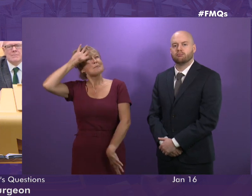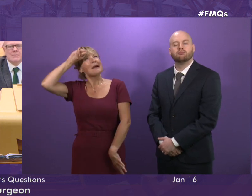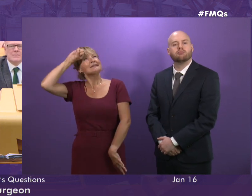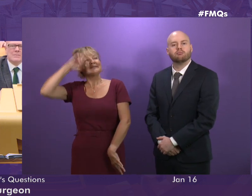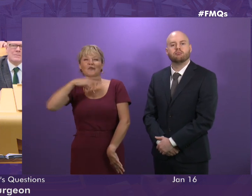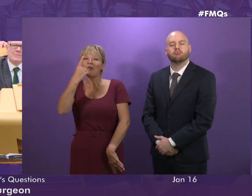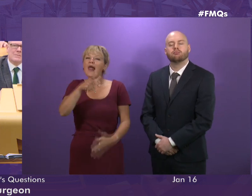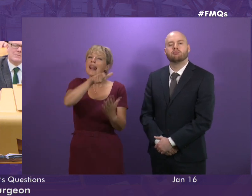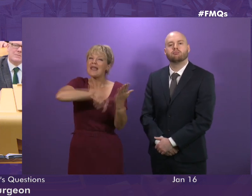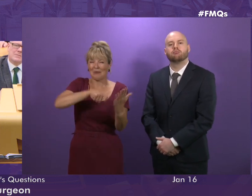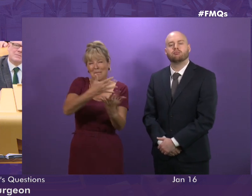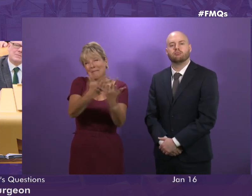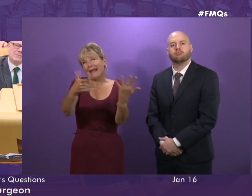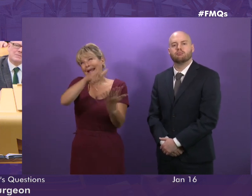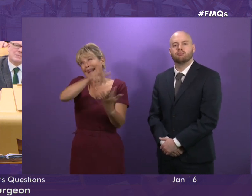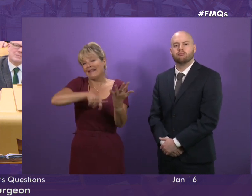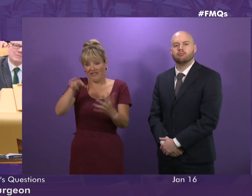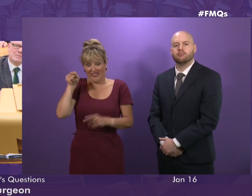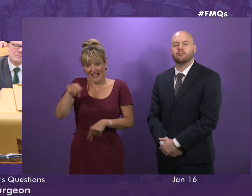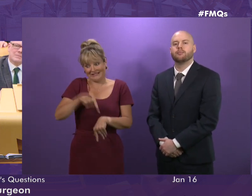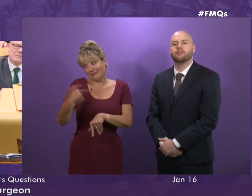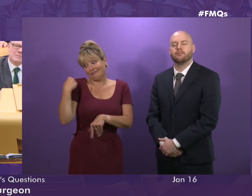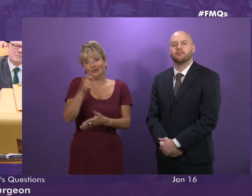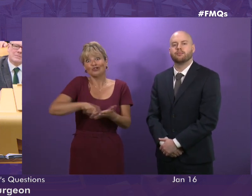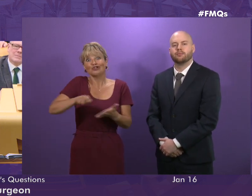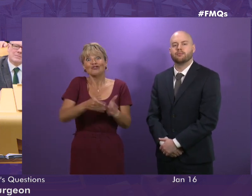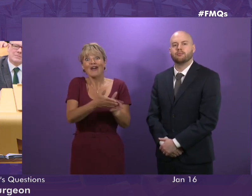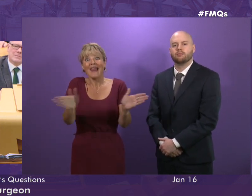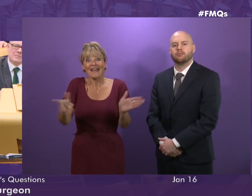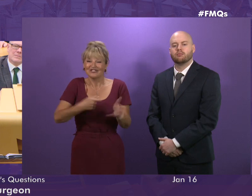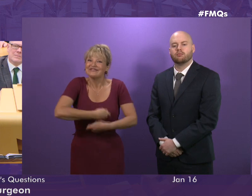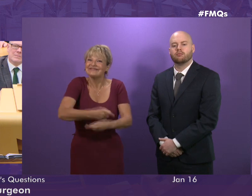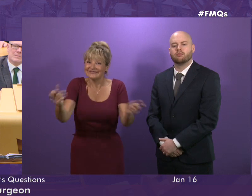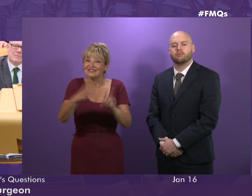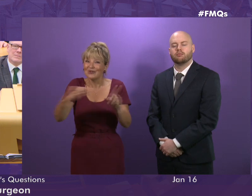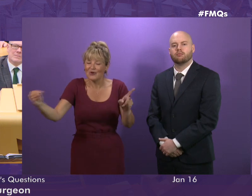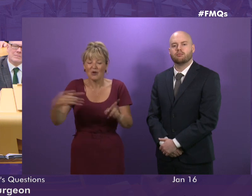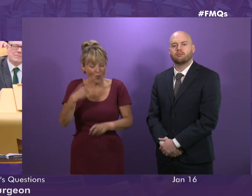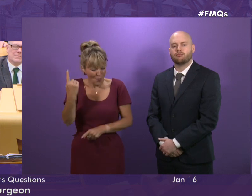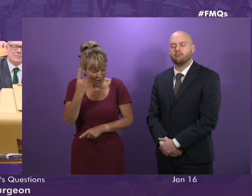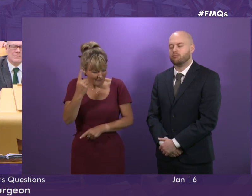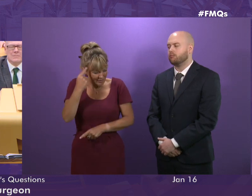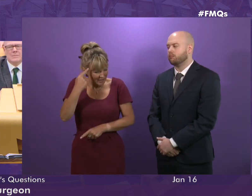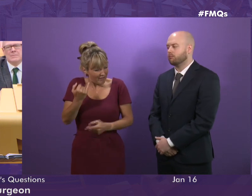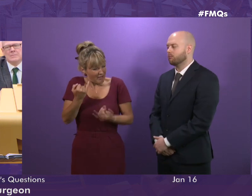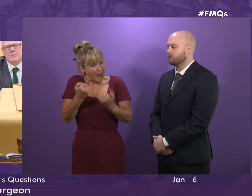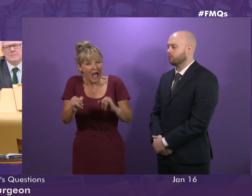on the issue that the Tories issued during the general election campaign. I think that it was one of the last ones. It said to the Scottish people, “On Thursday, you will